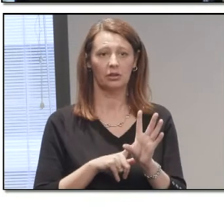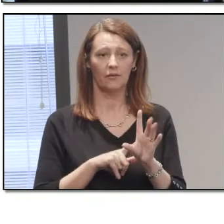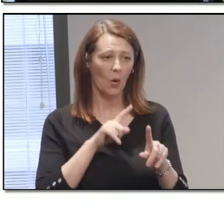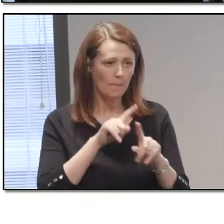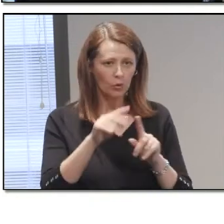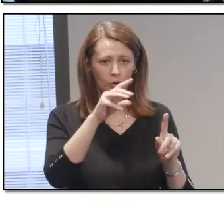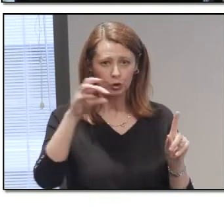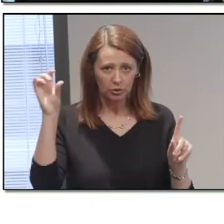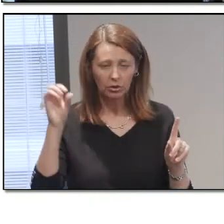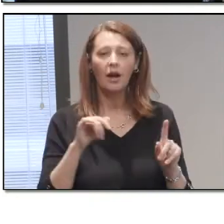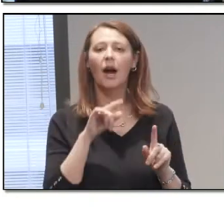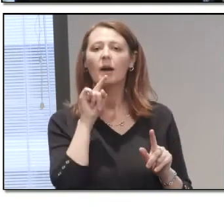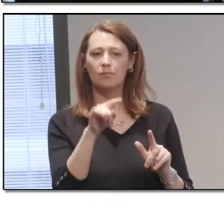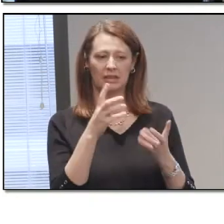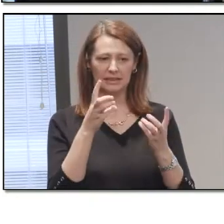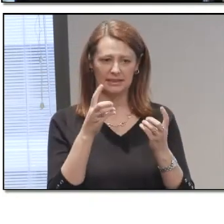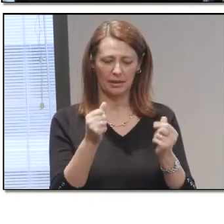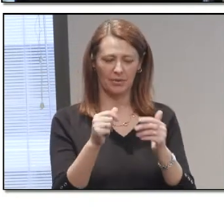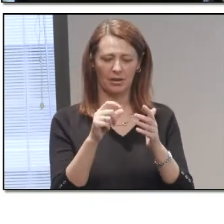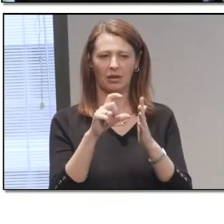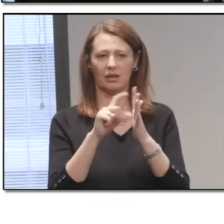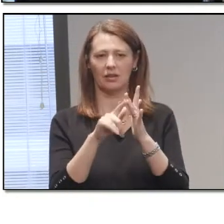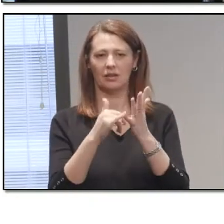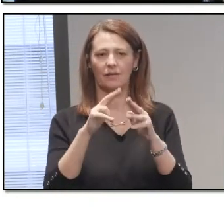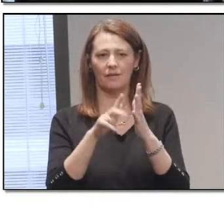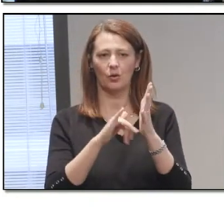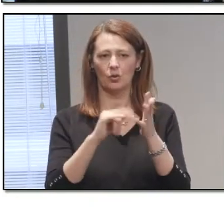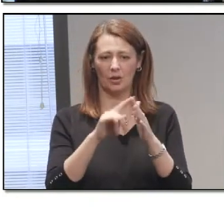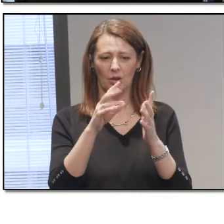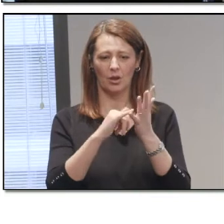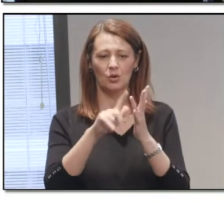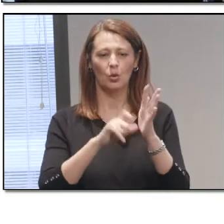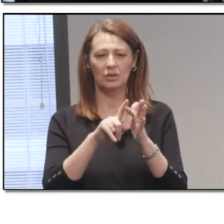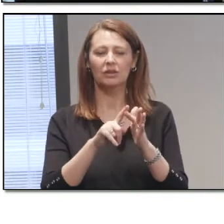however it's some of the diffuse sources that are now creating issues and I just wanted to show you